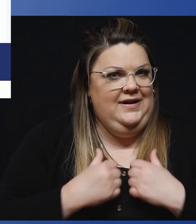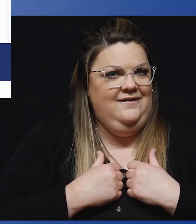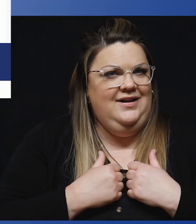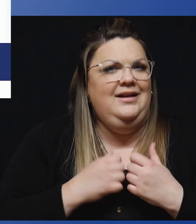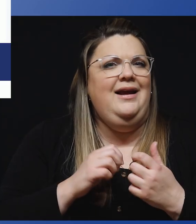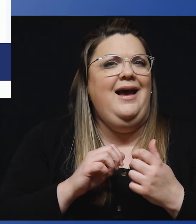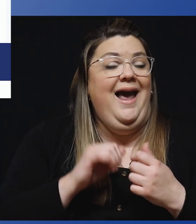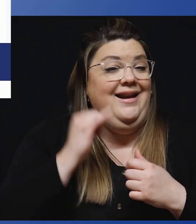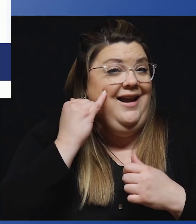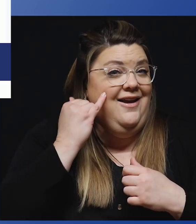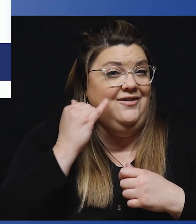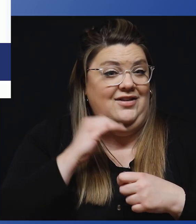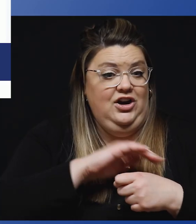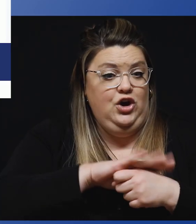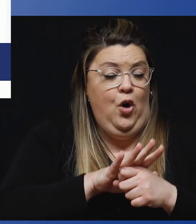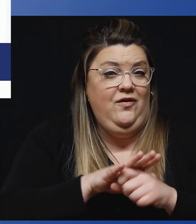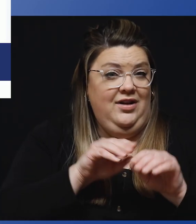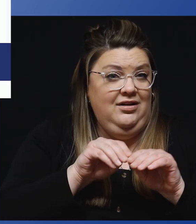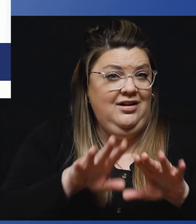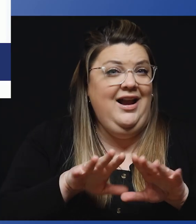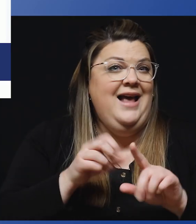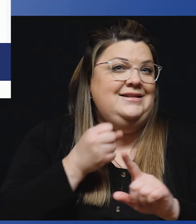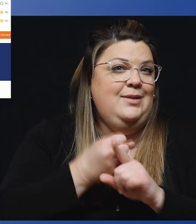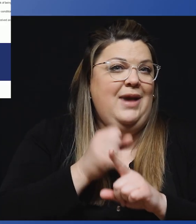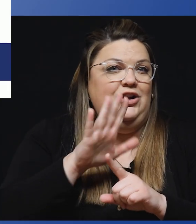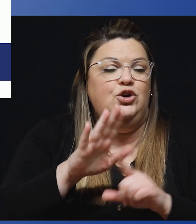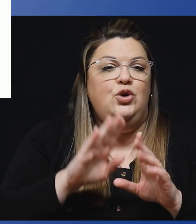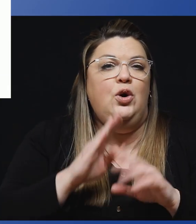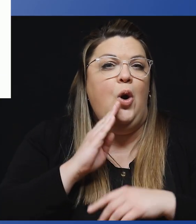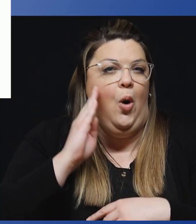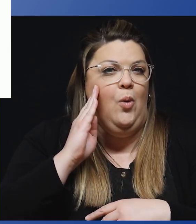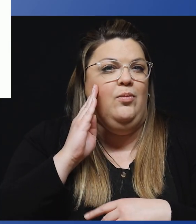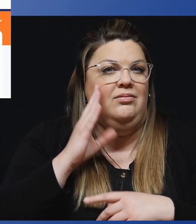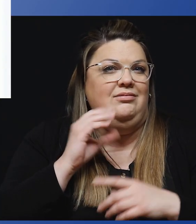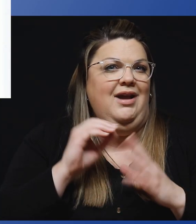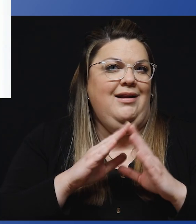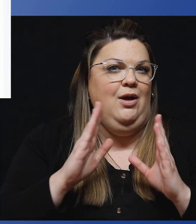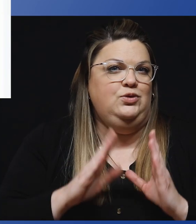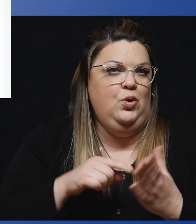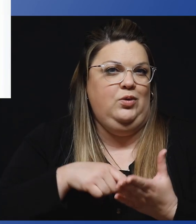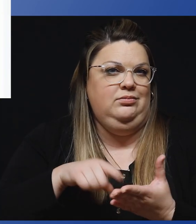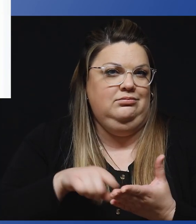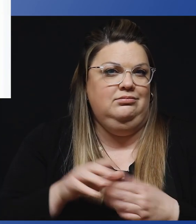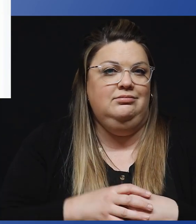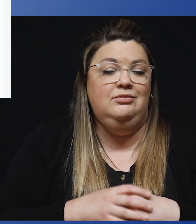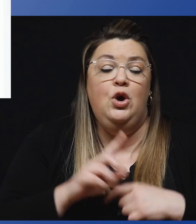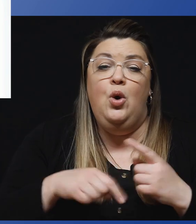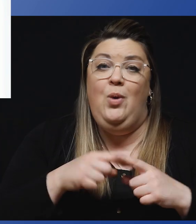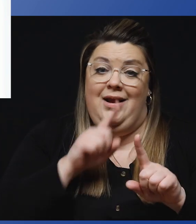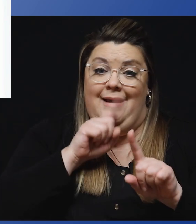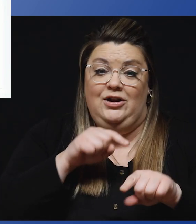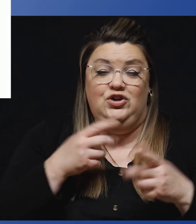has been impacted by the COVID-19 pandemic. Once you've answered all the questions, click Save and Continue